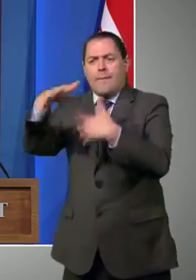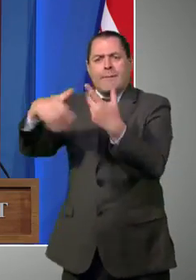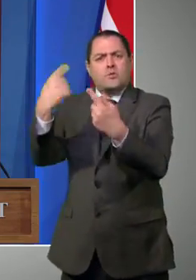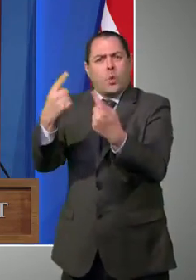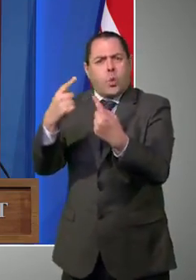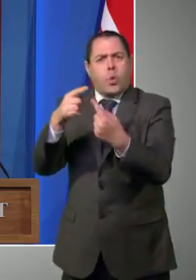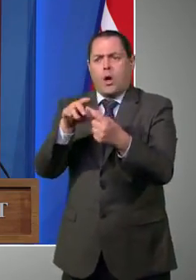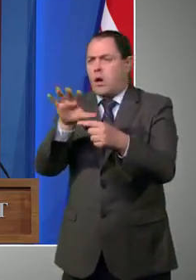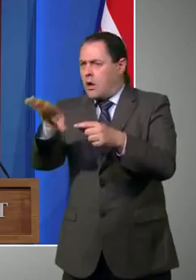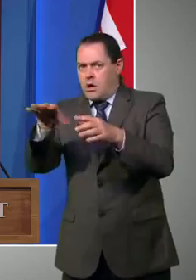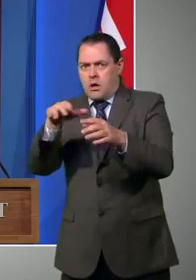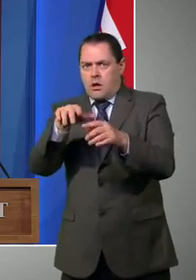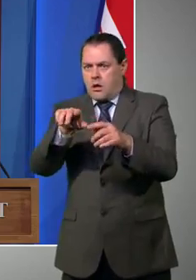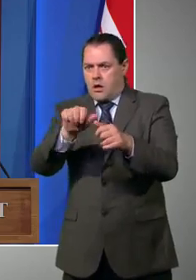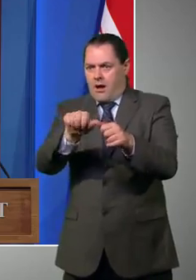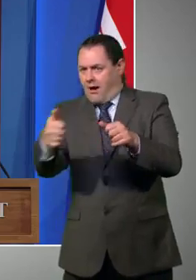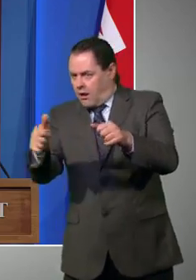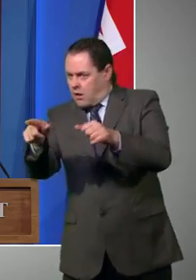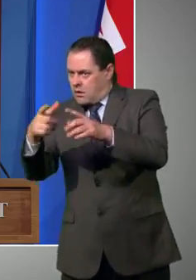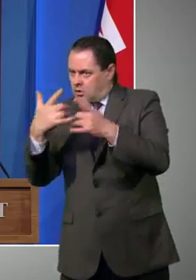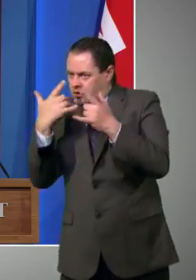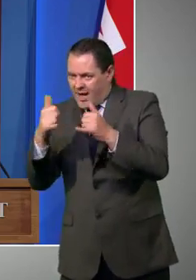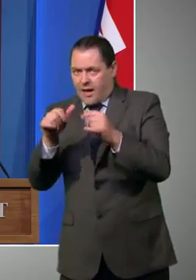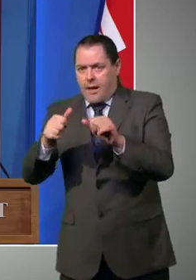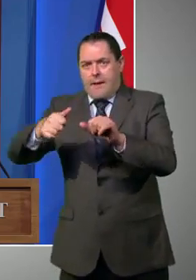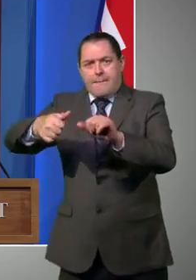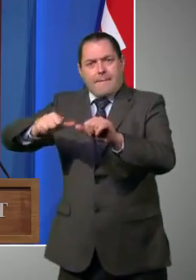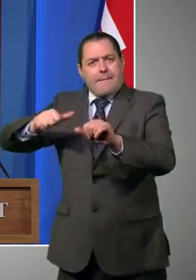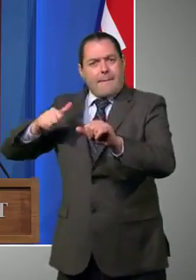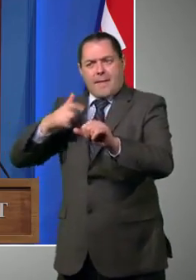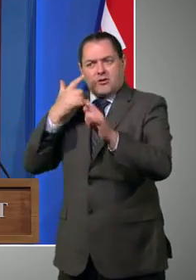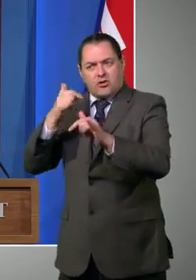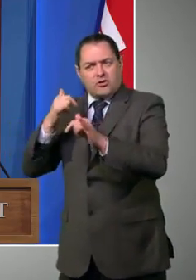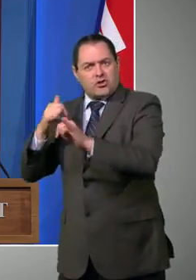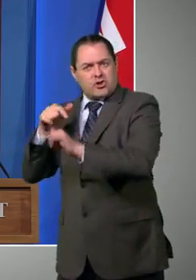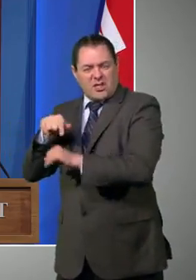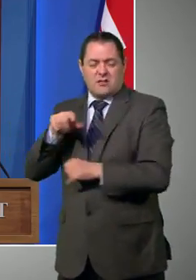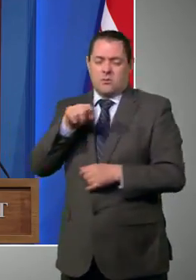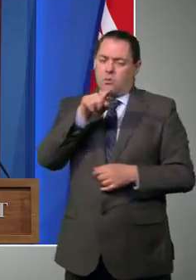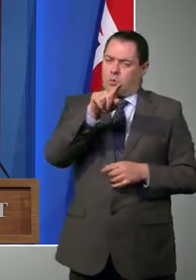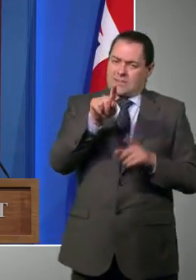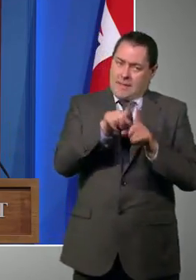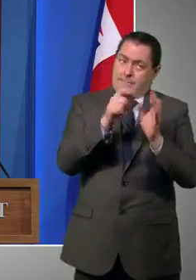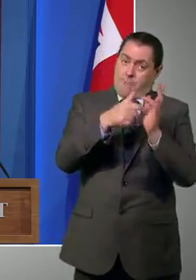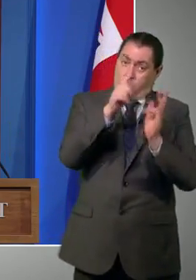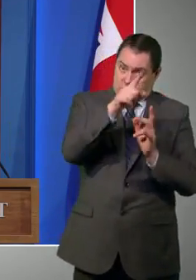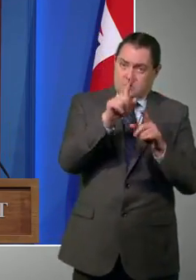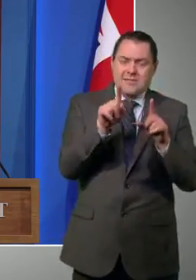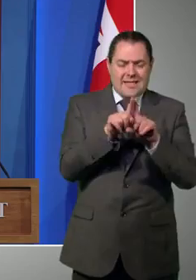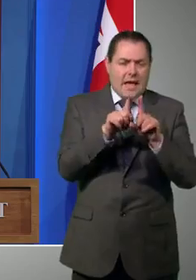that generally right across areas looking out for other parts of greater Manchester to